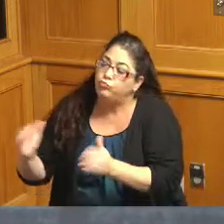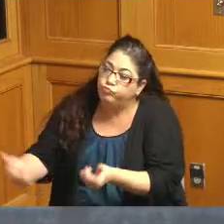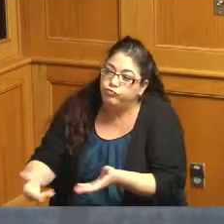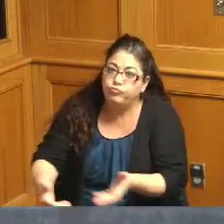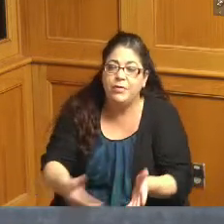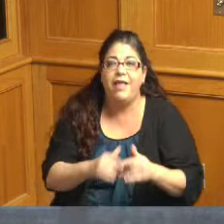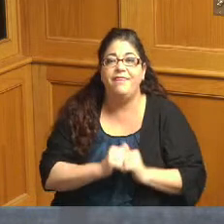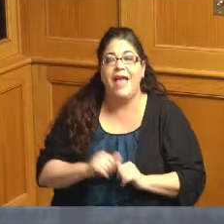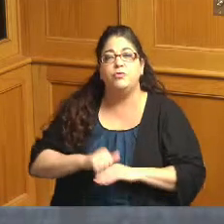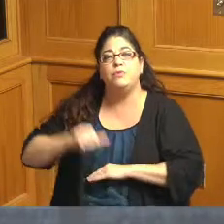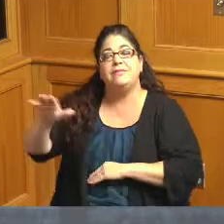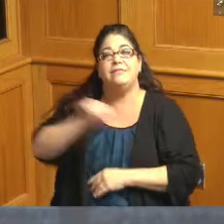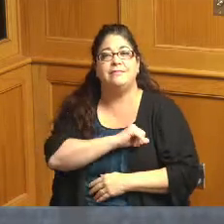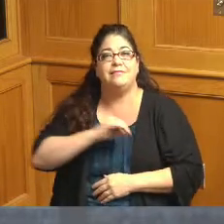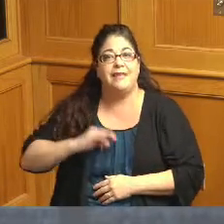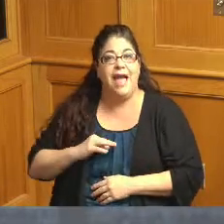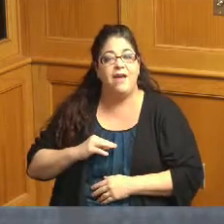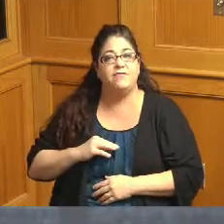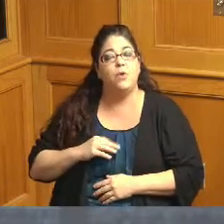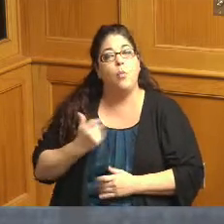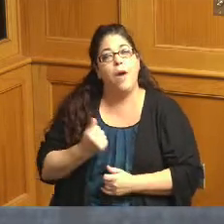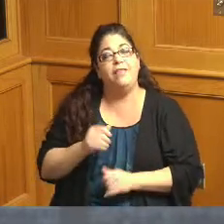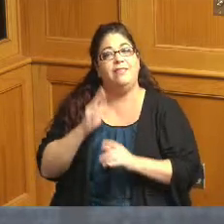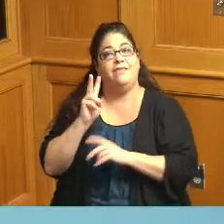um and those are the two big projects that we're contemplating for next year